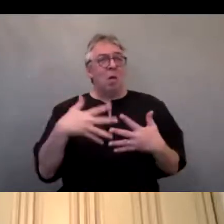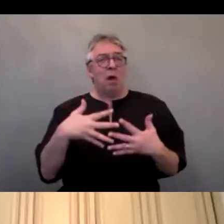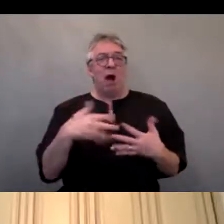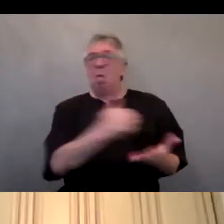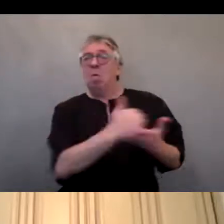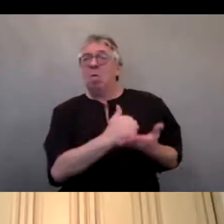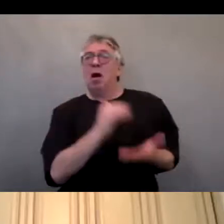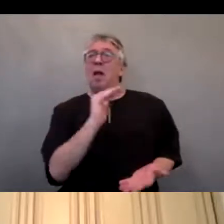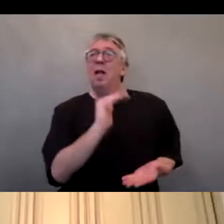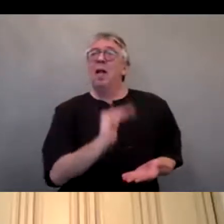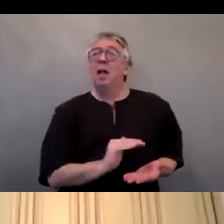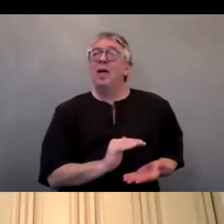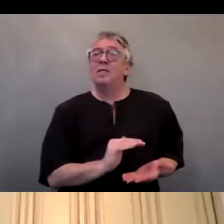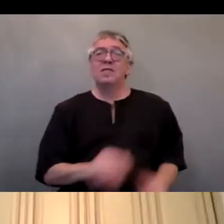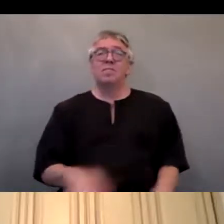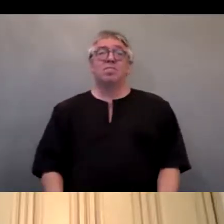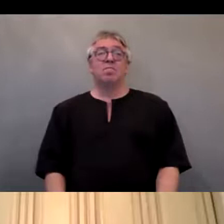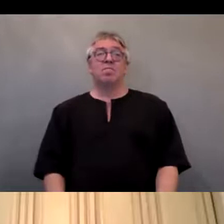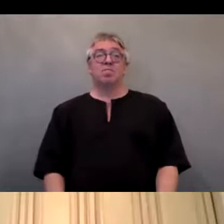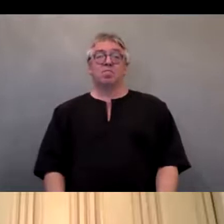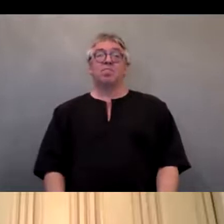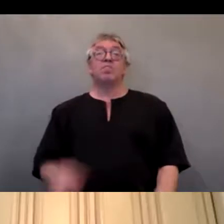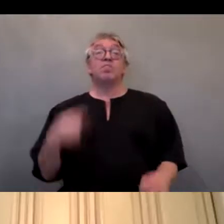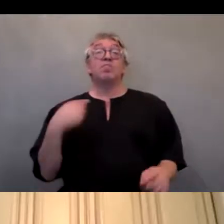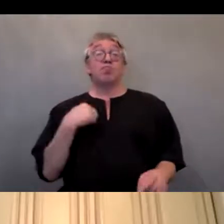get in the U.S. I want